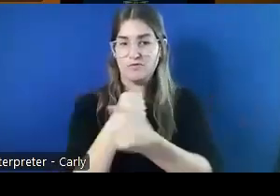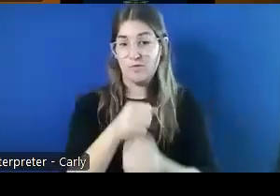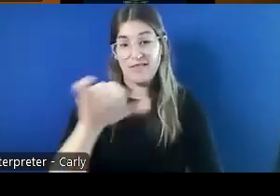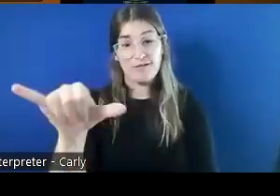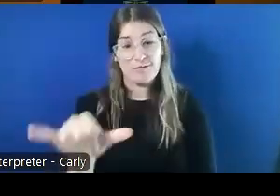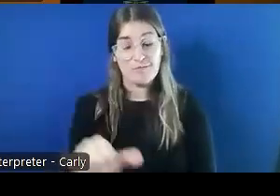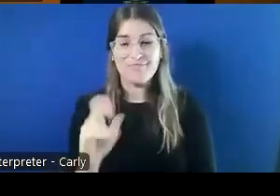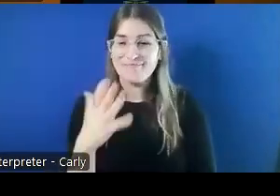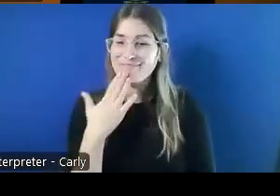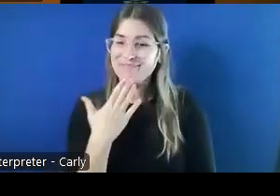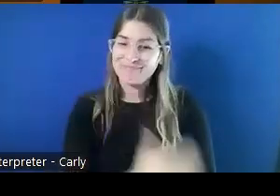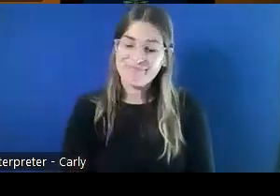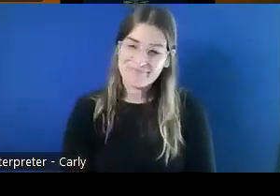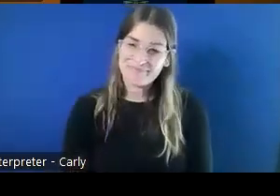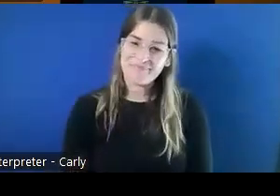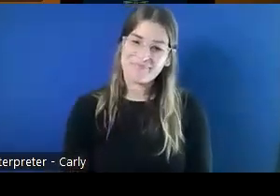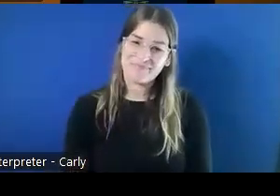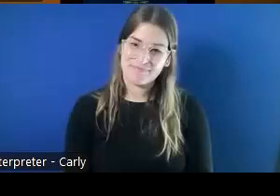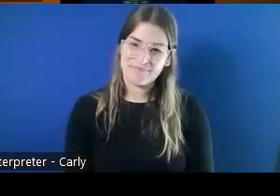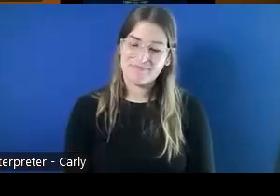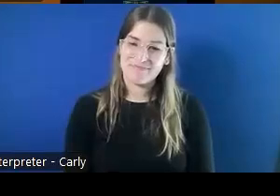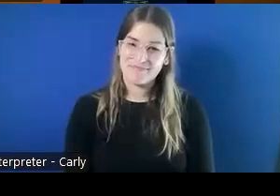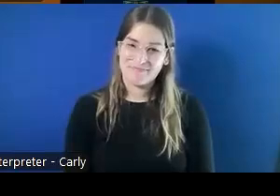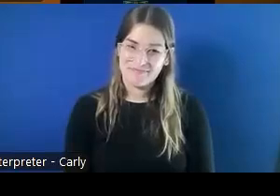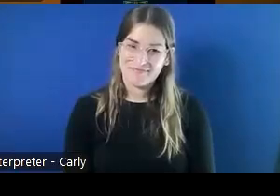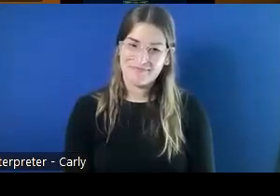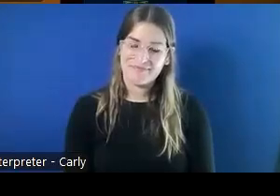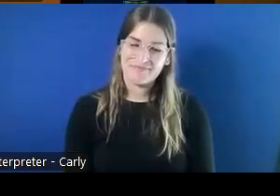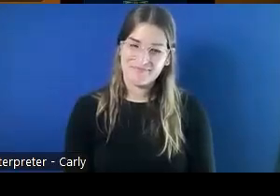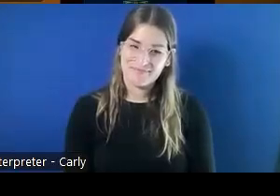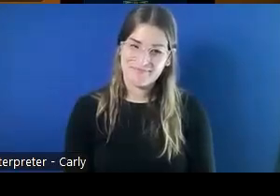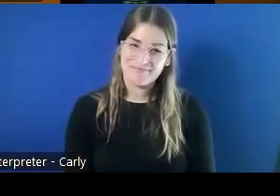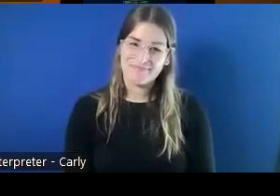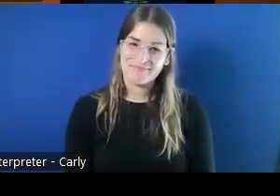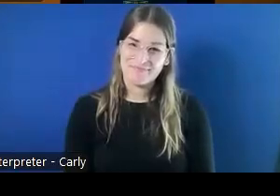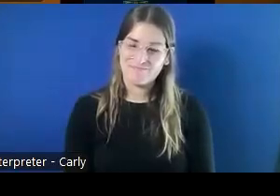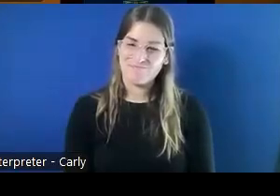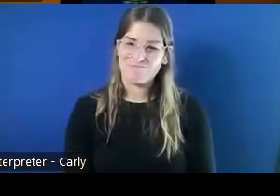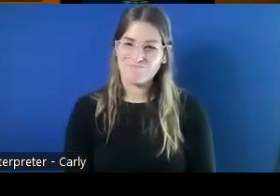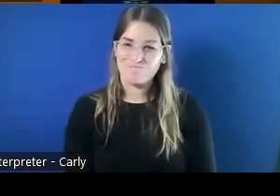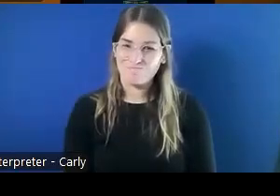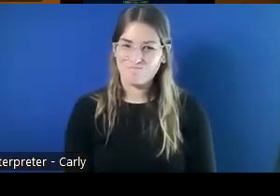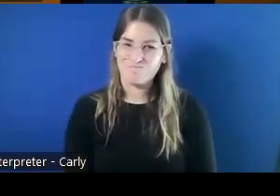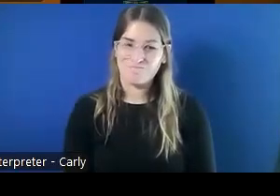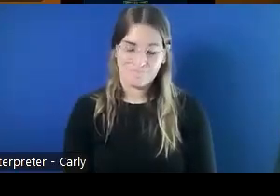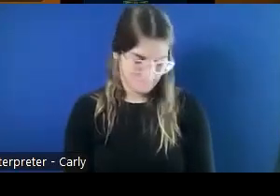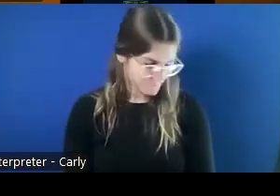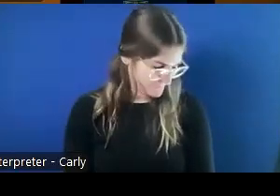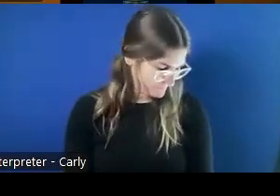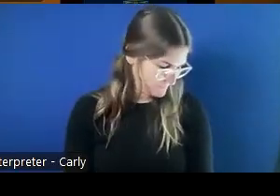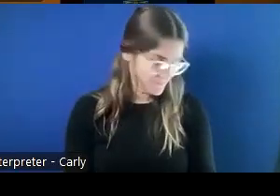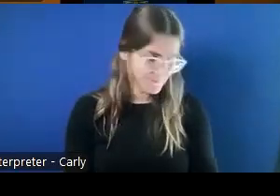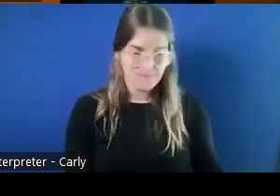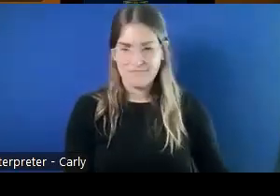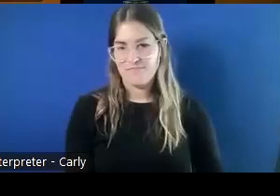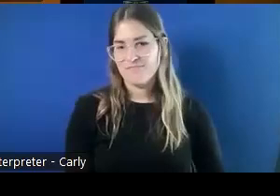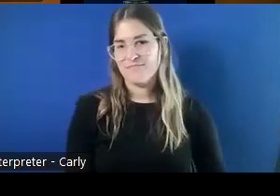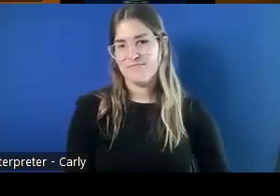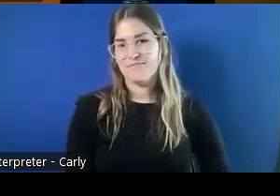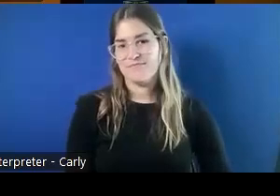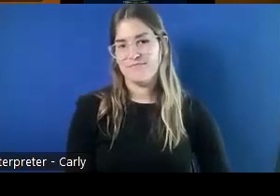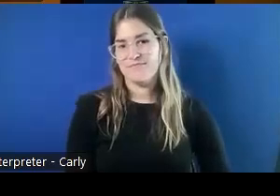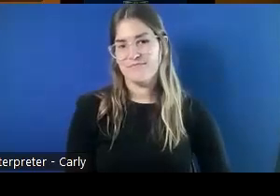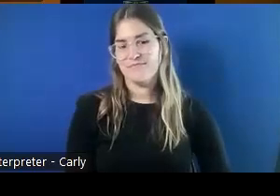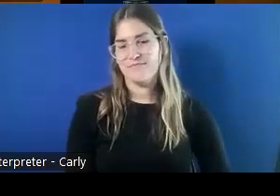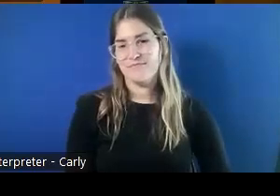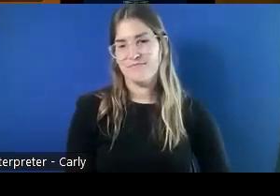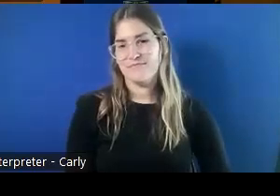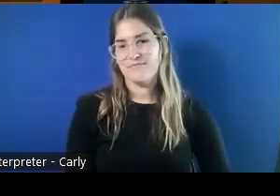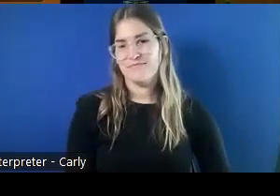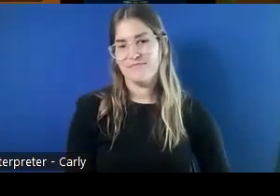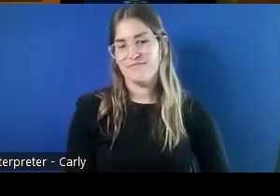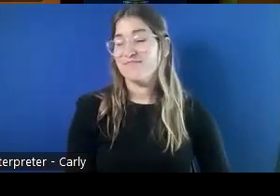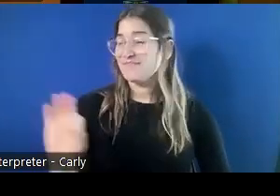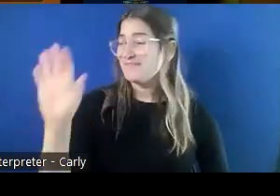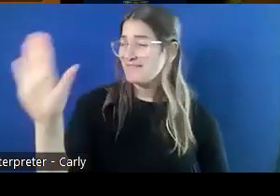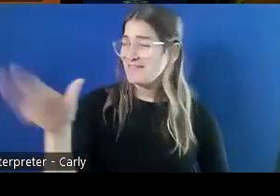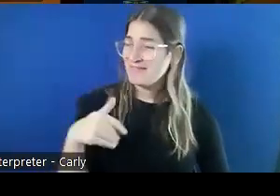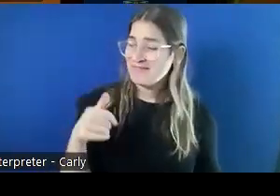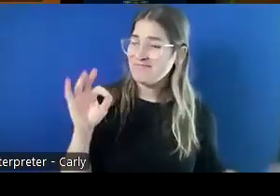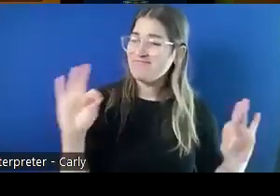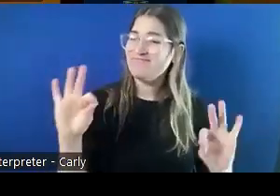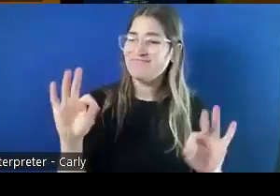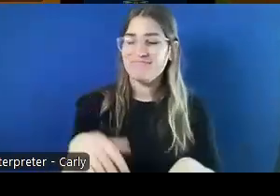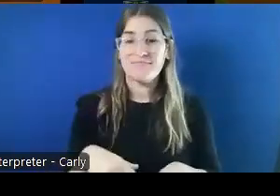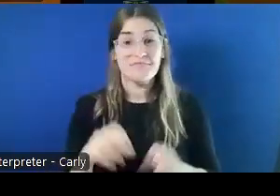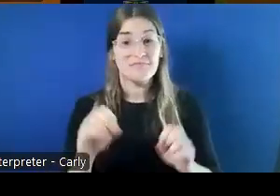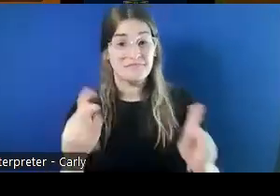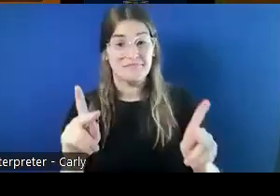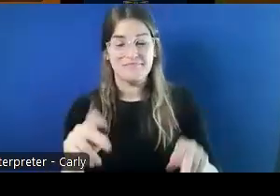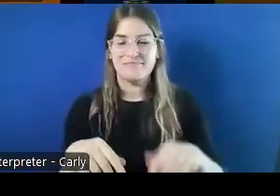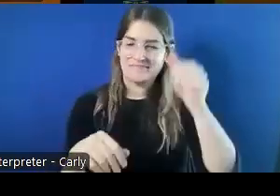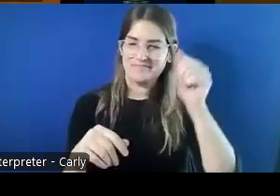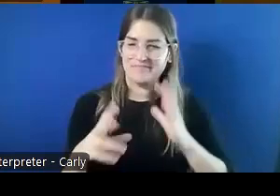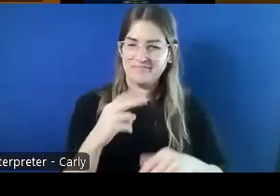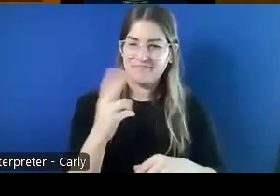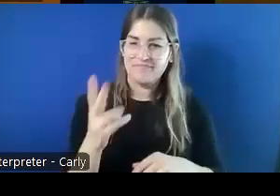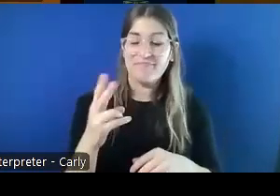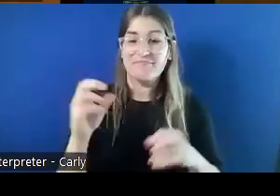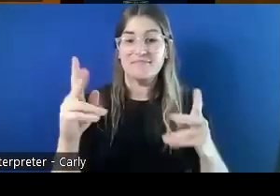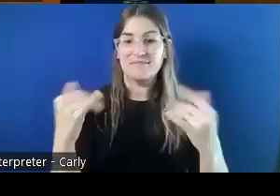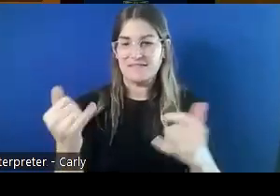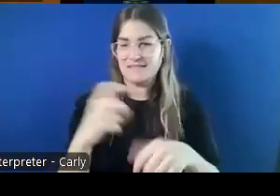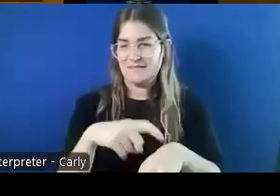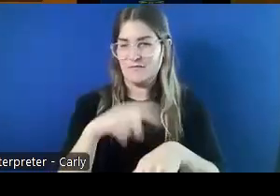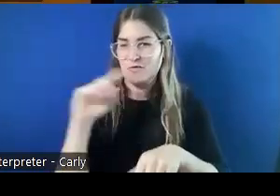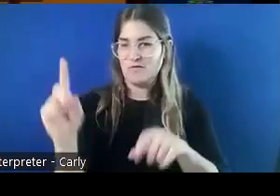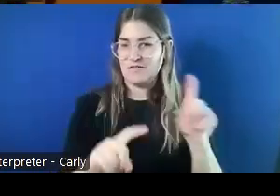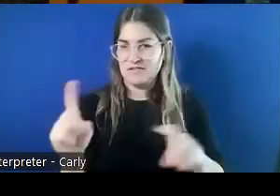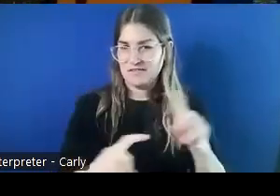you thank you that was great okay well we have time for questions